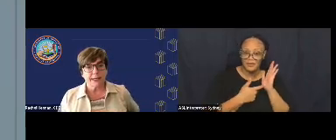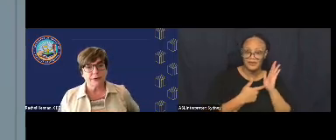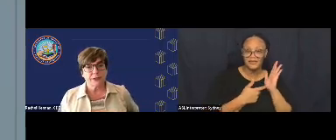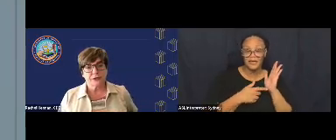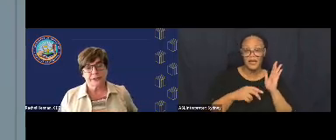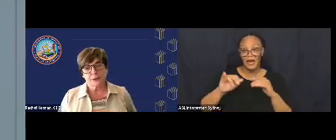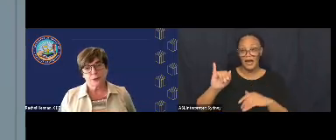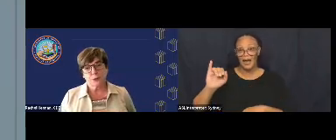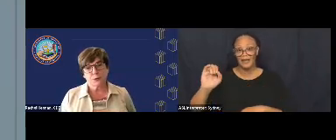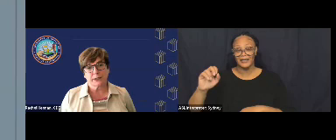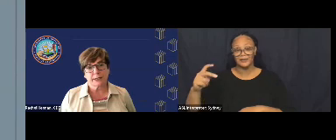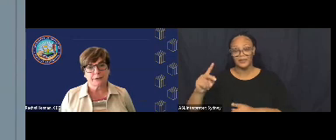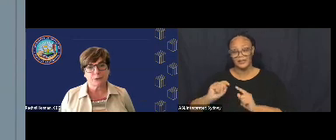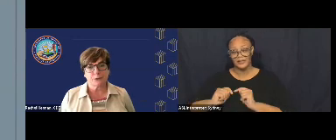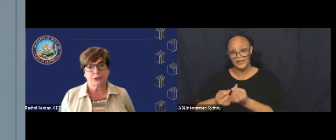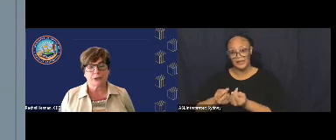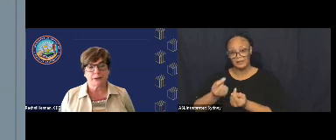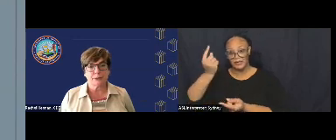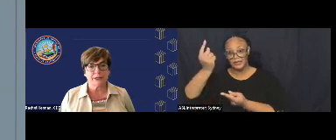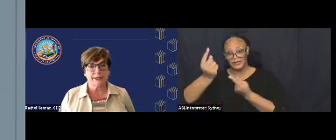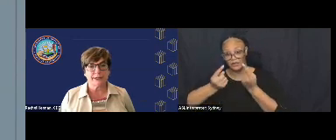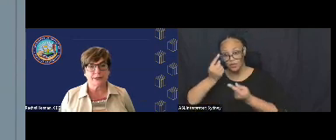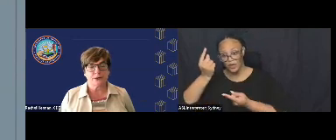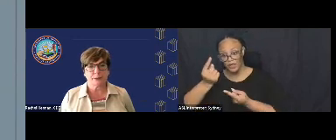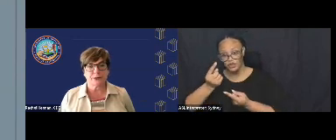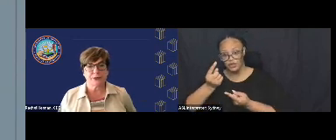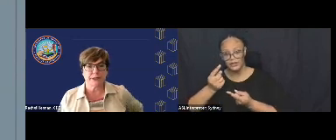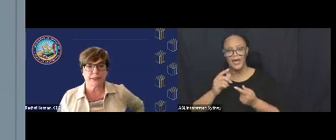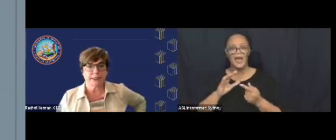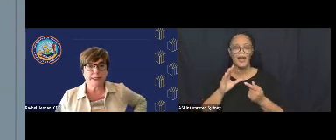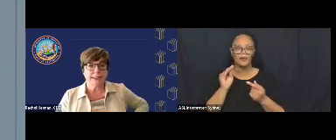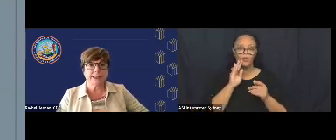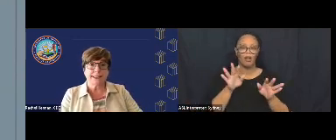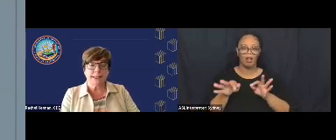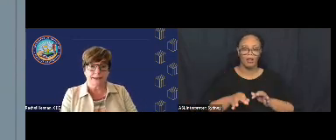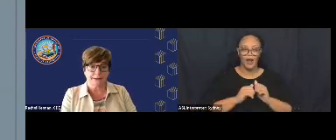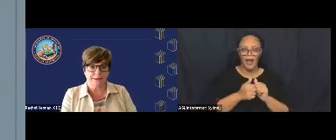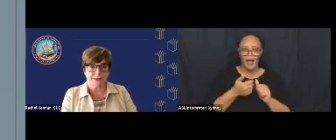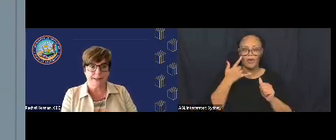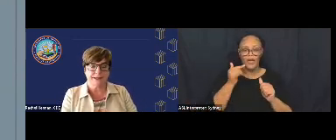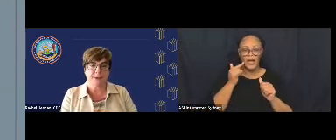and how districts and schools within California are embracing this opportunity and exceeding this